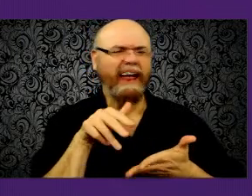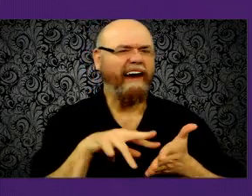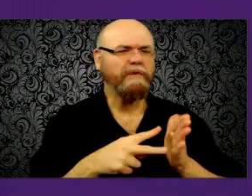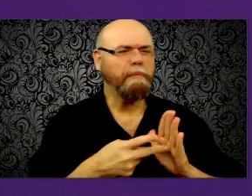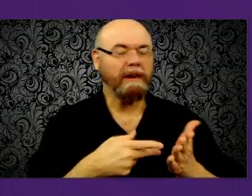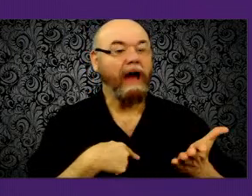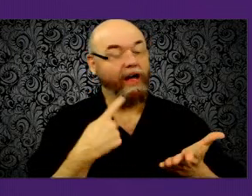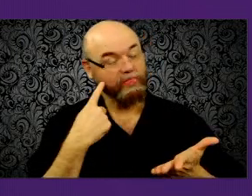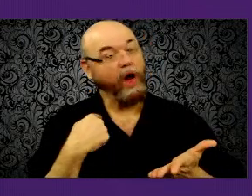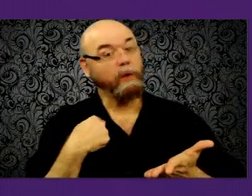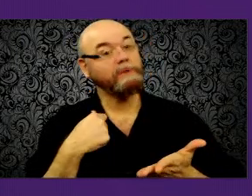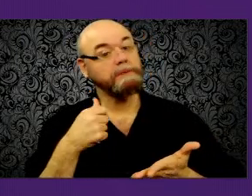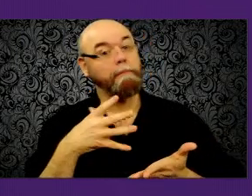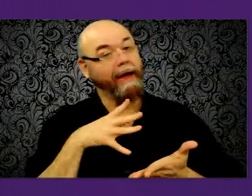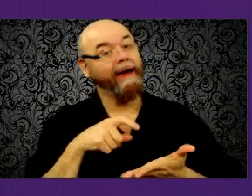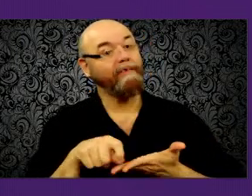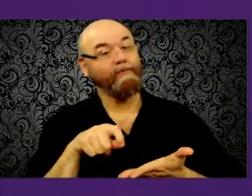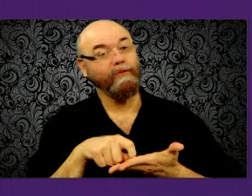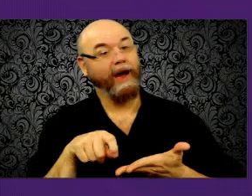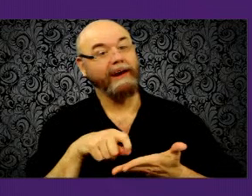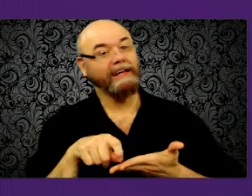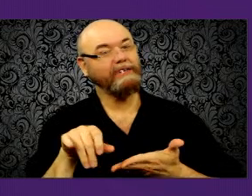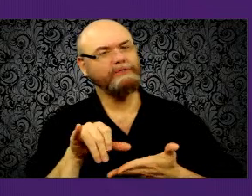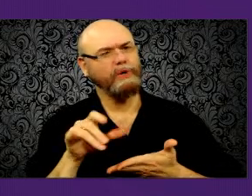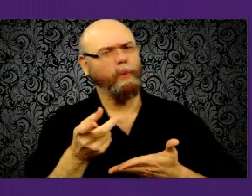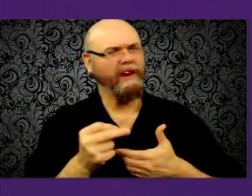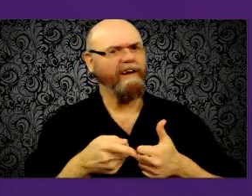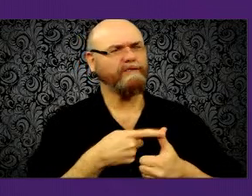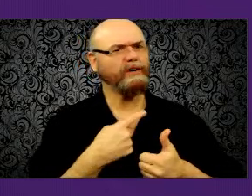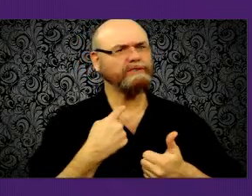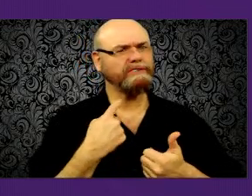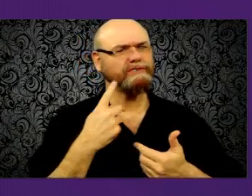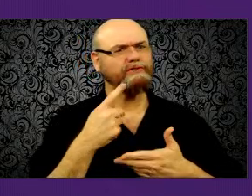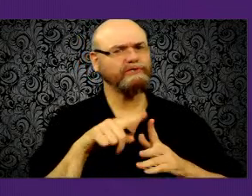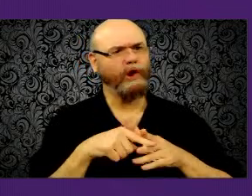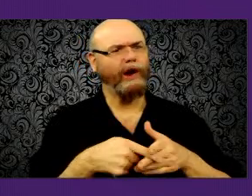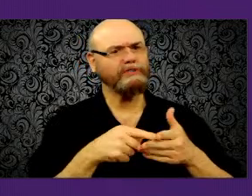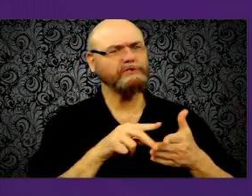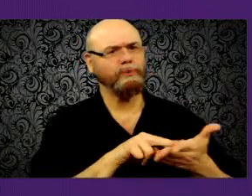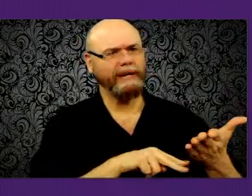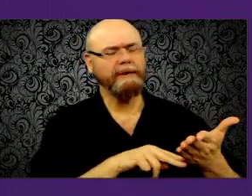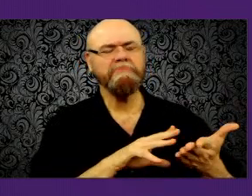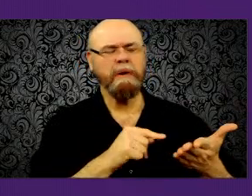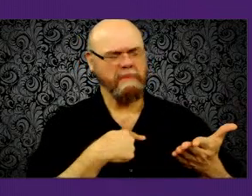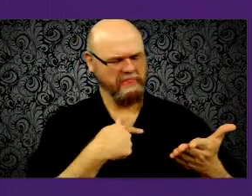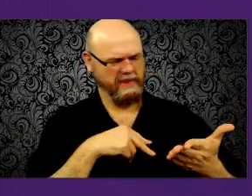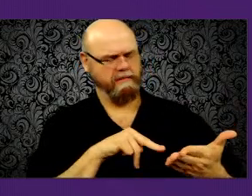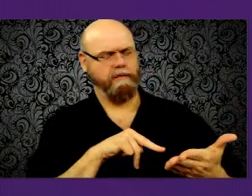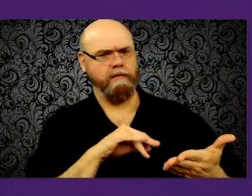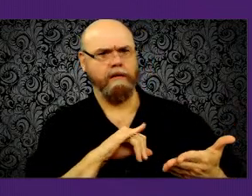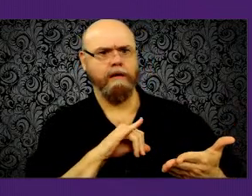I first started reading it. However, as I read the letter, I realized that it's a woman writing it,